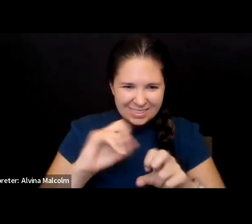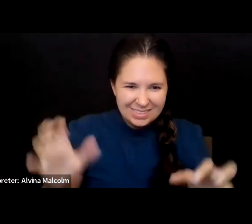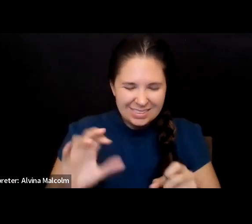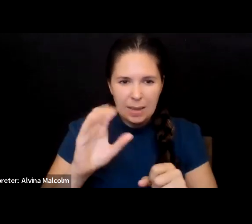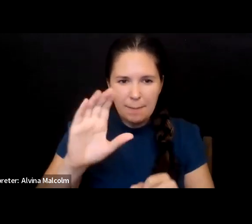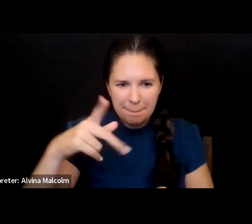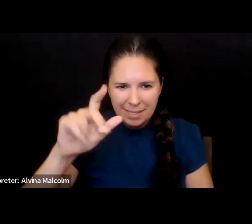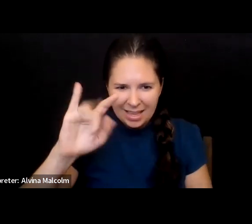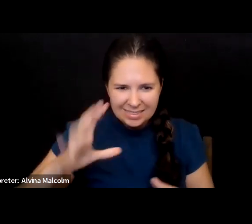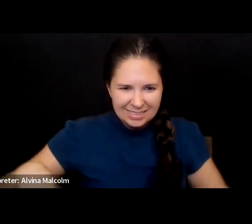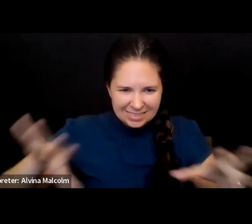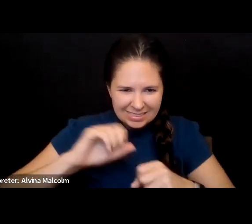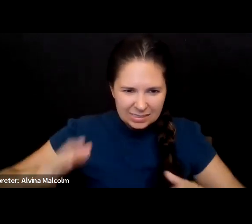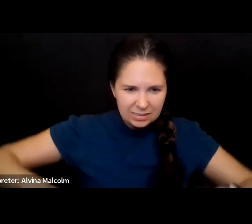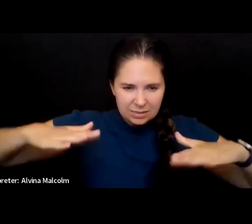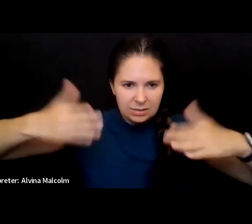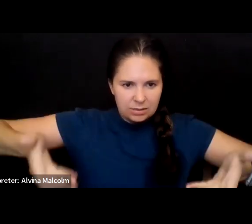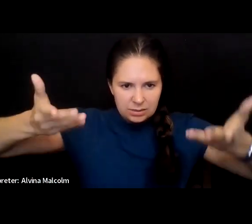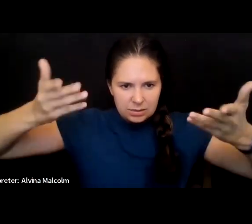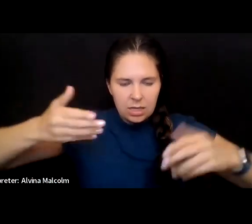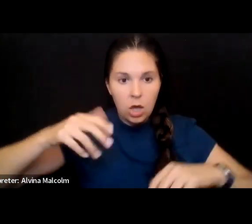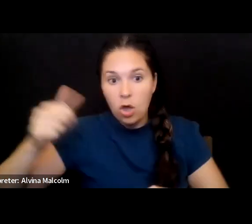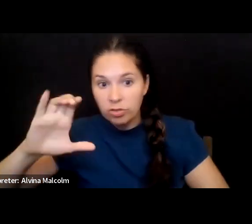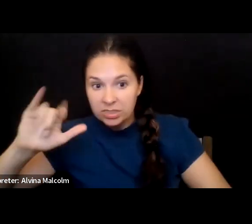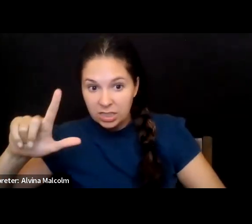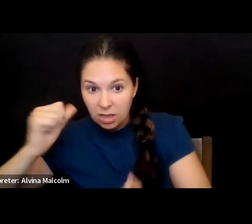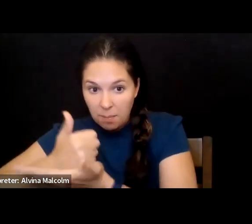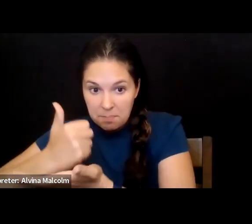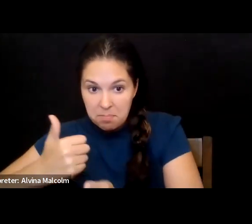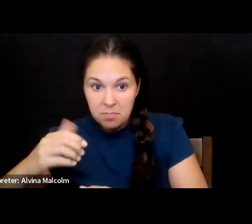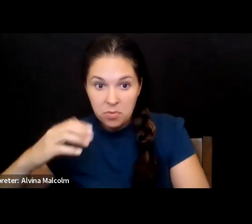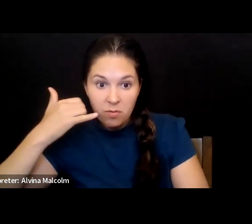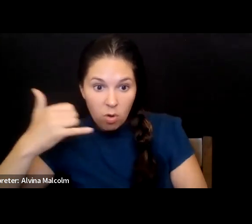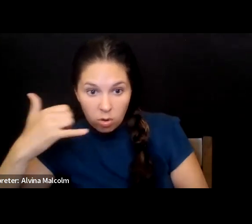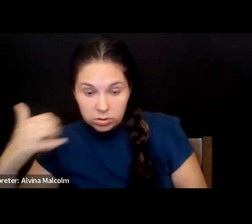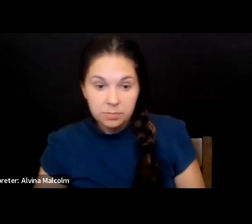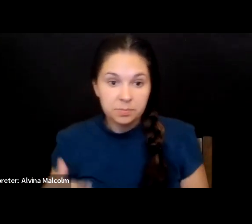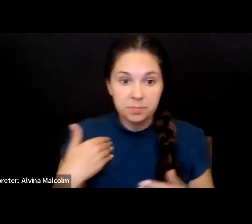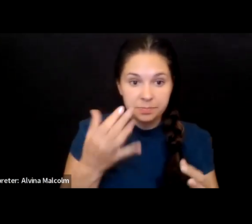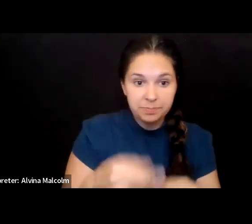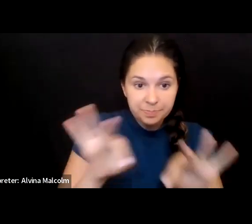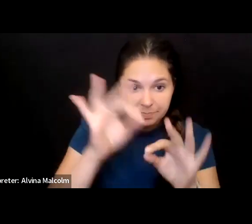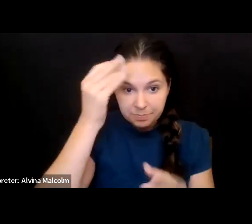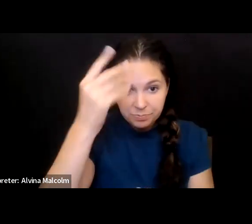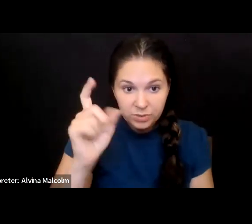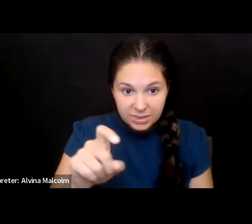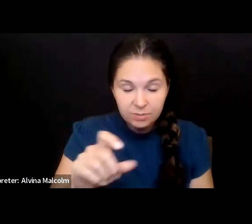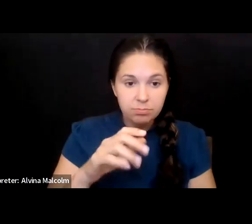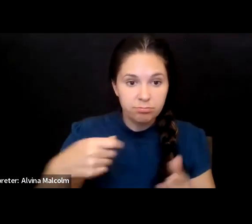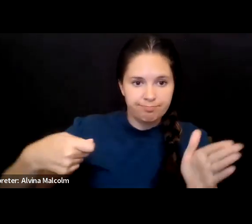reads everything up because of the water. For us, it's getting the computers on the desk and covering them in plastic, making sure that another